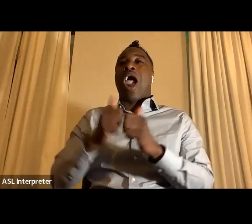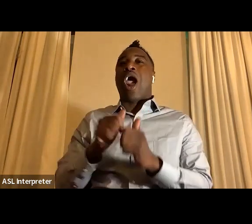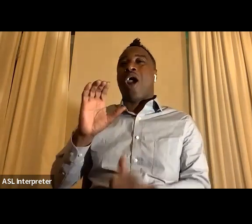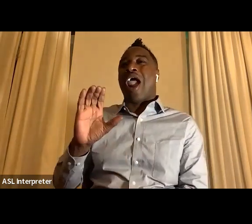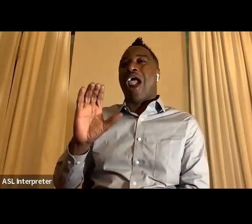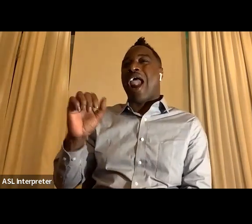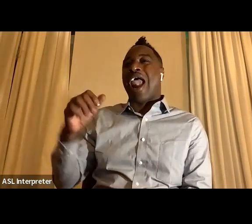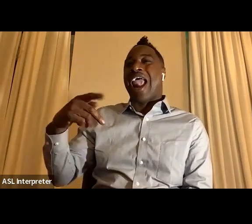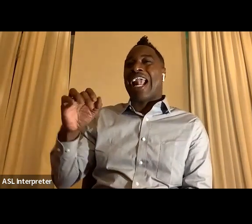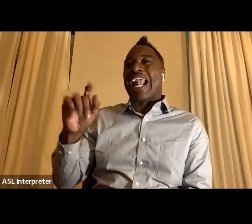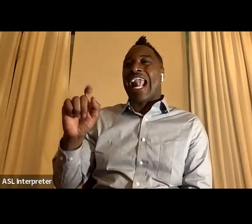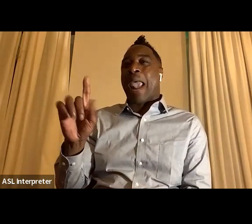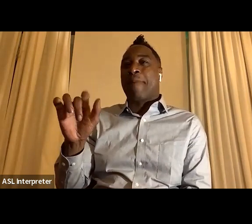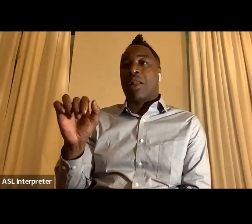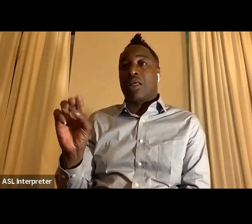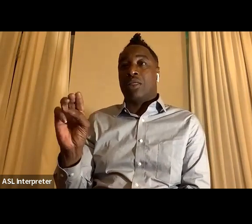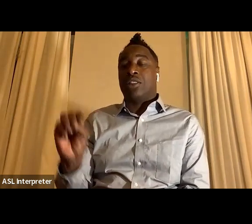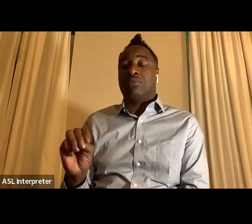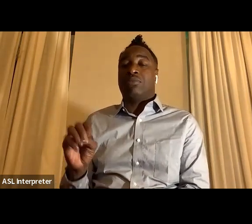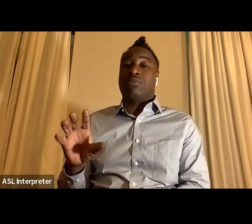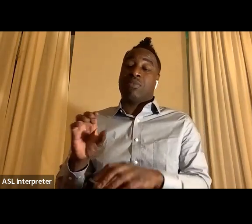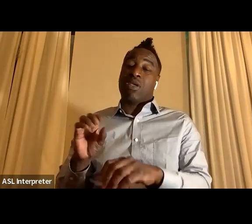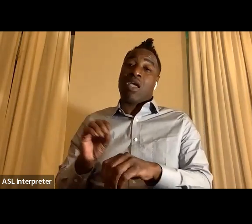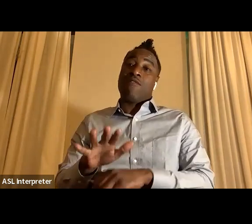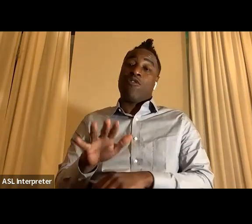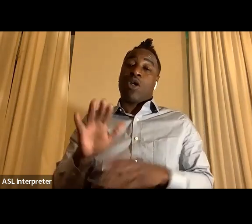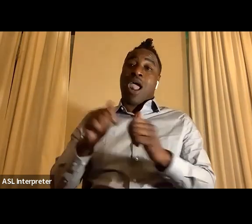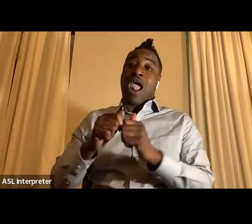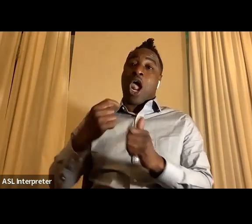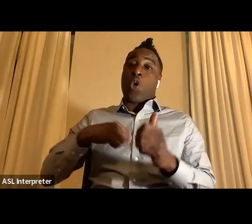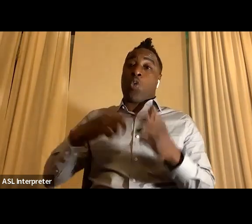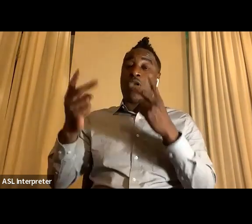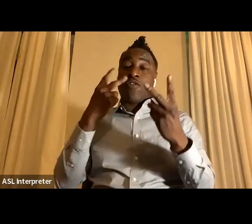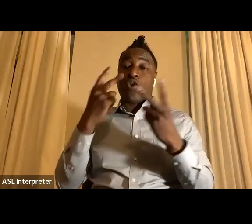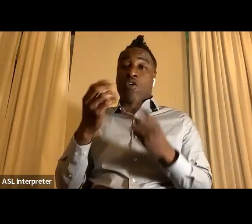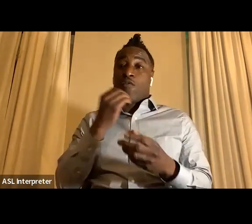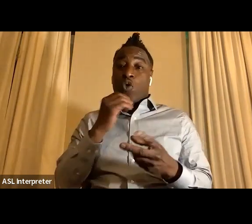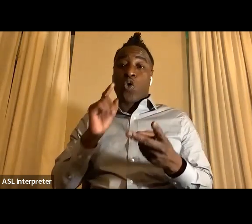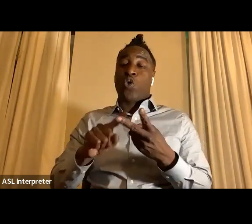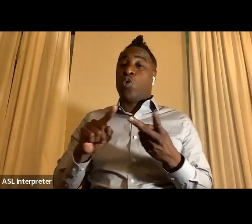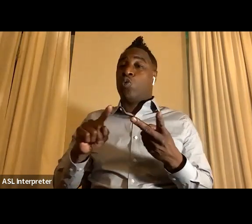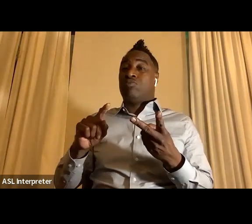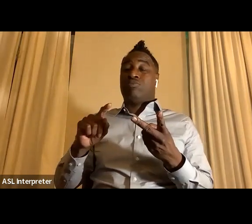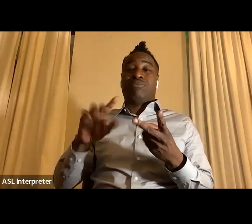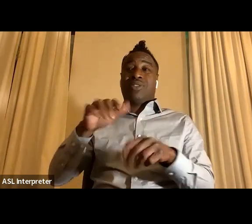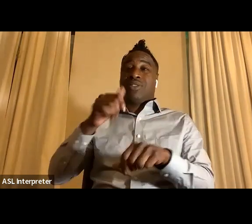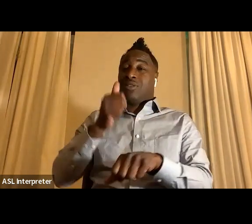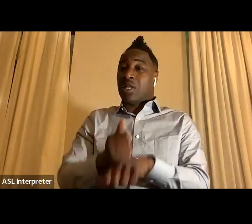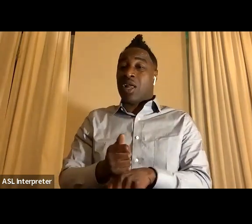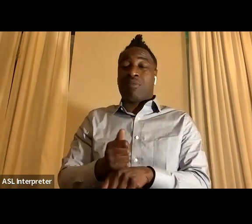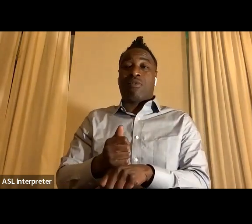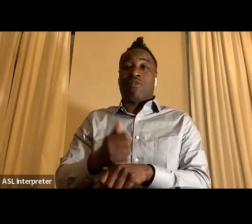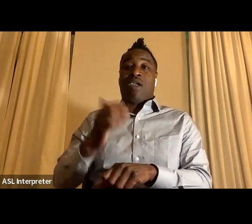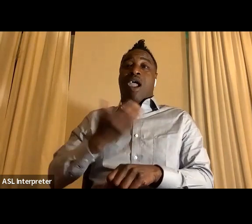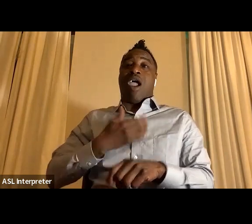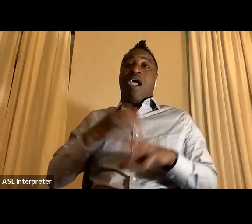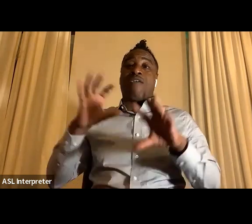but also how it changes our family dynamics and everything. And while we are talking about food insecurity here,